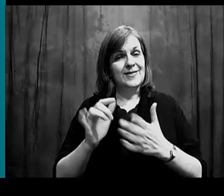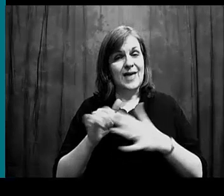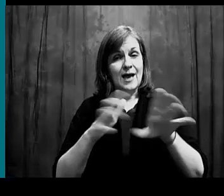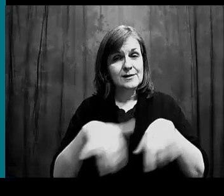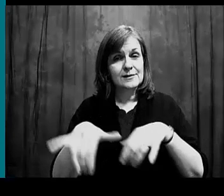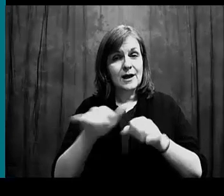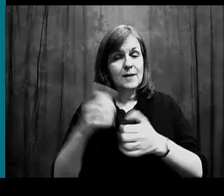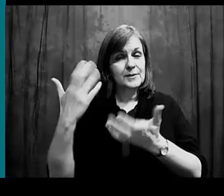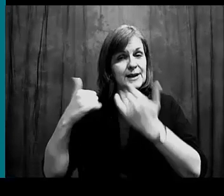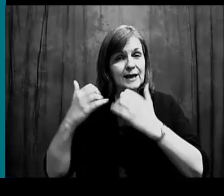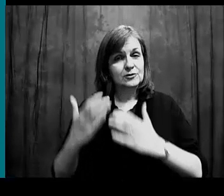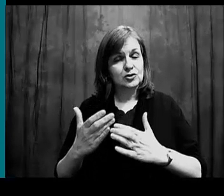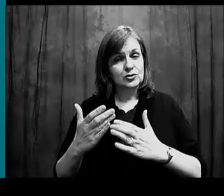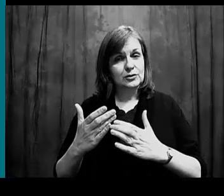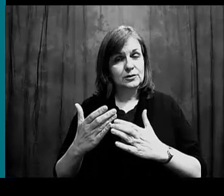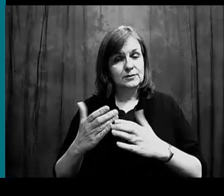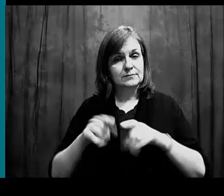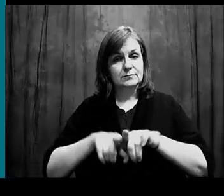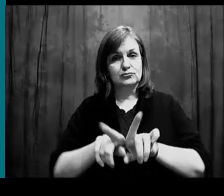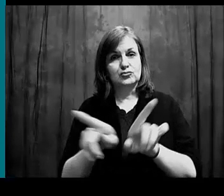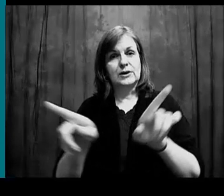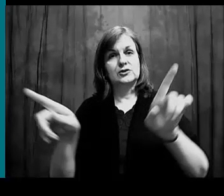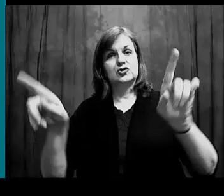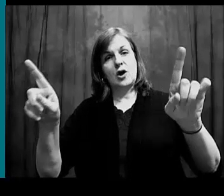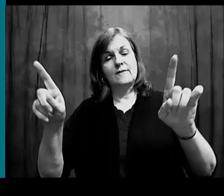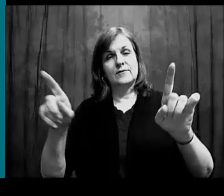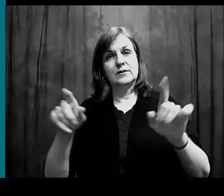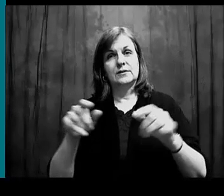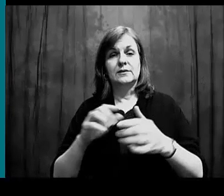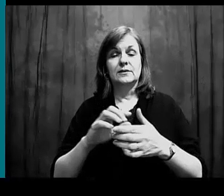and that common ancestor then branched off